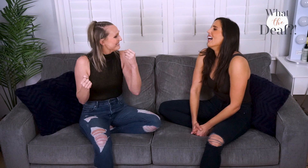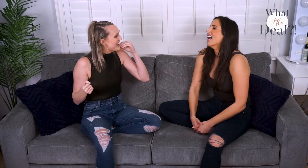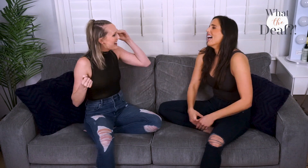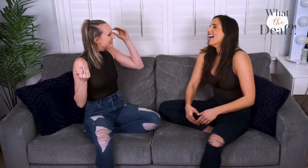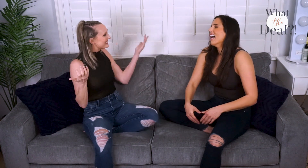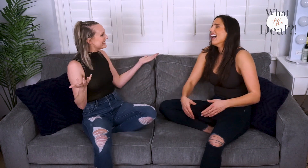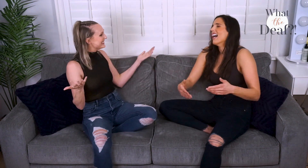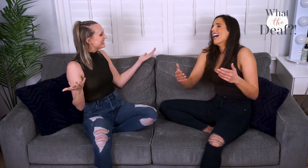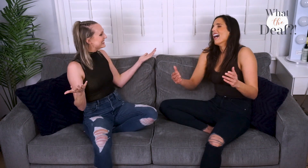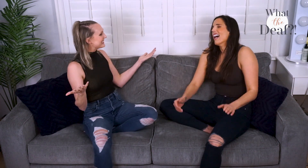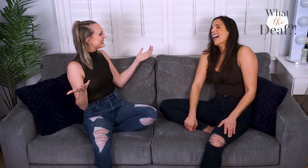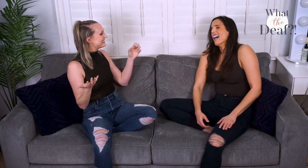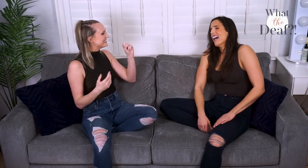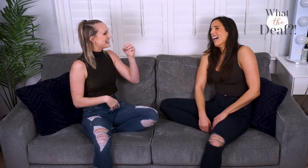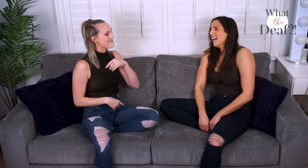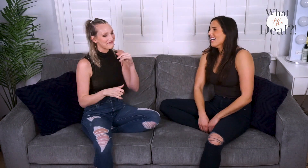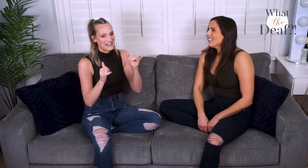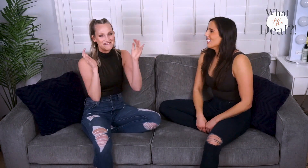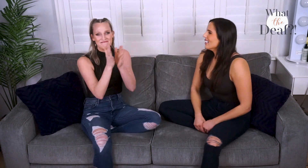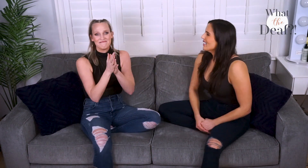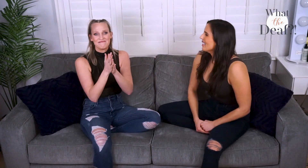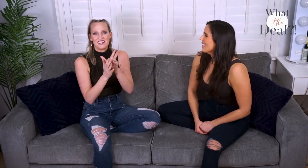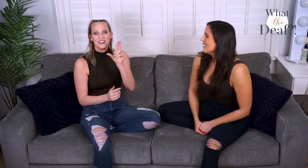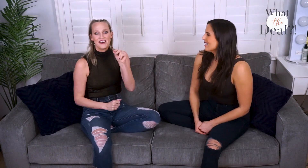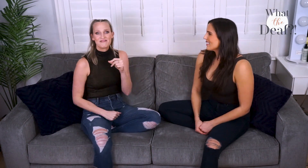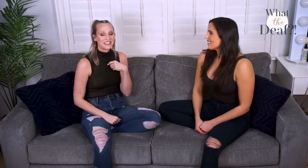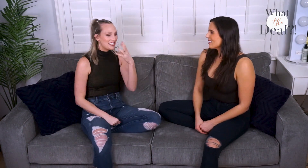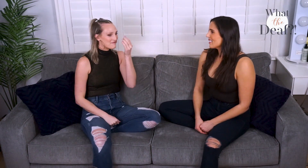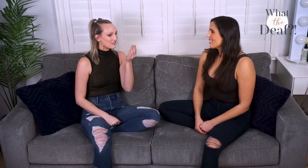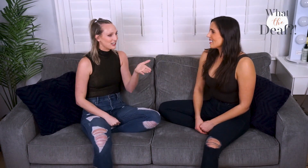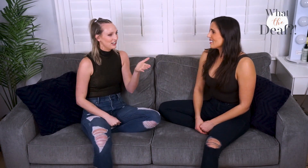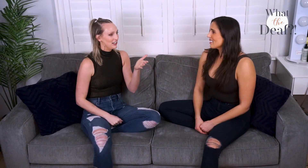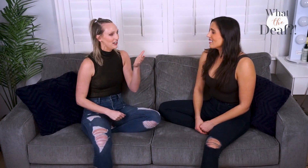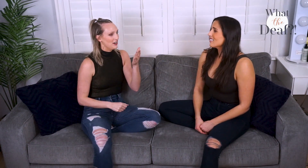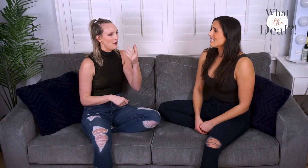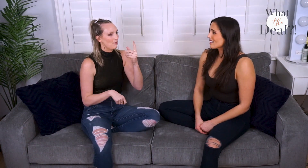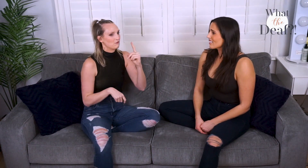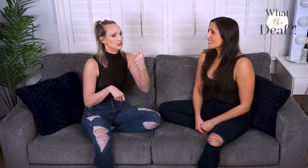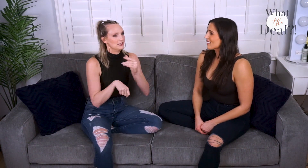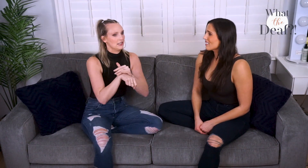I'm like, "Well, I can't even drive home anyways!" So I'm like, no, I'm just gonna sleep--